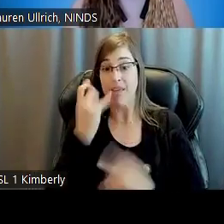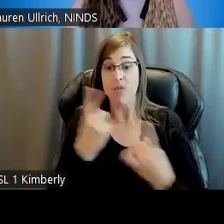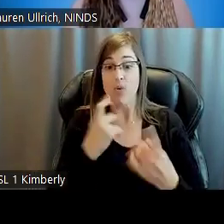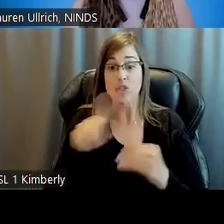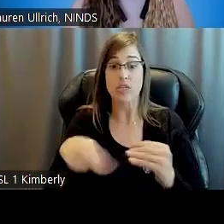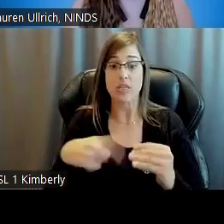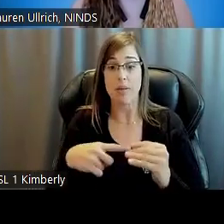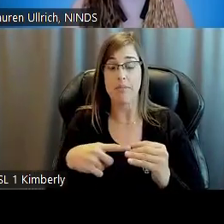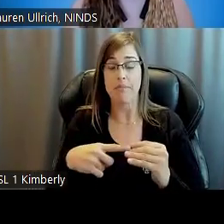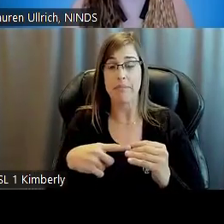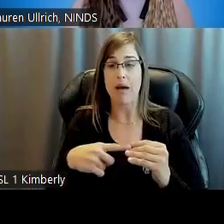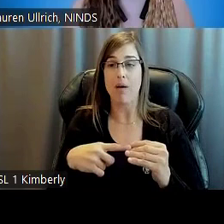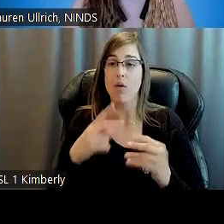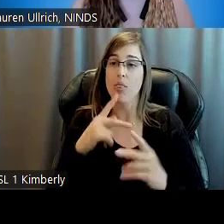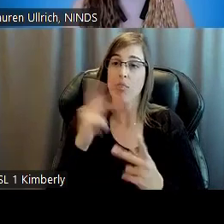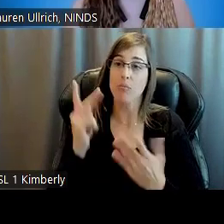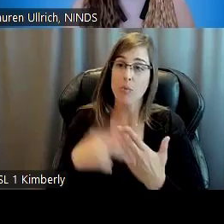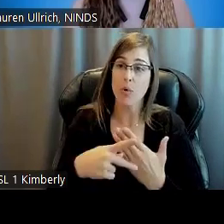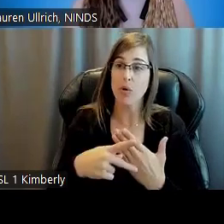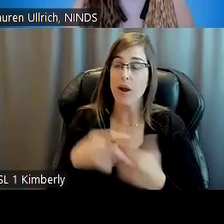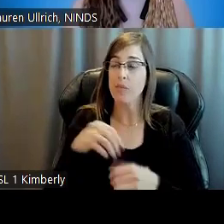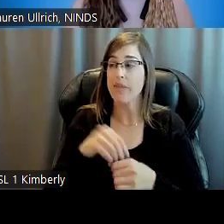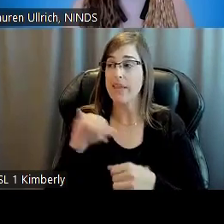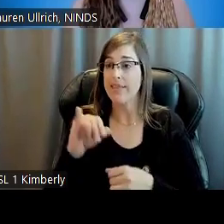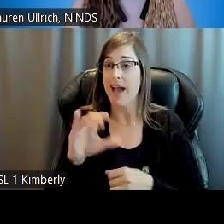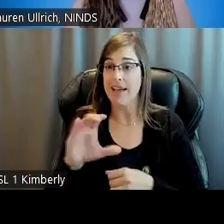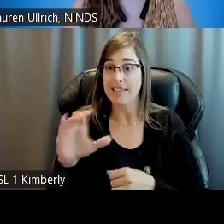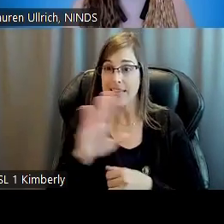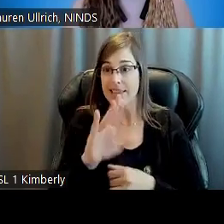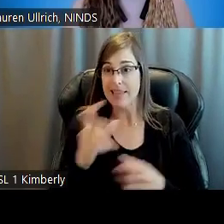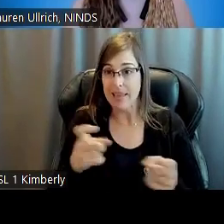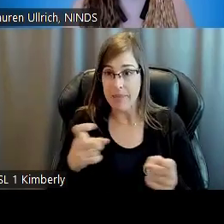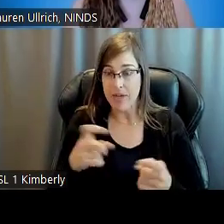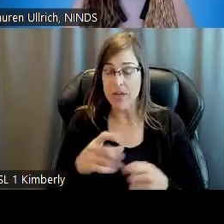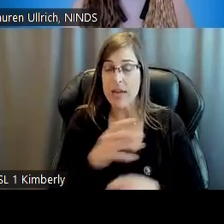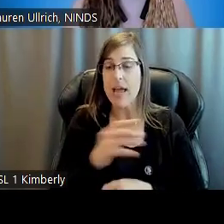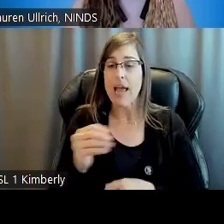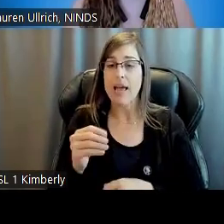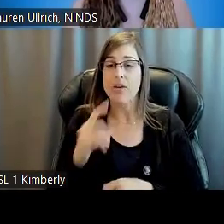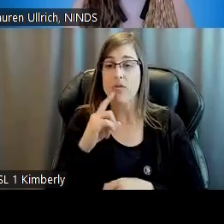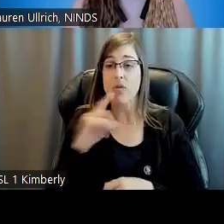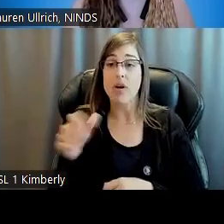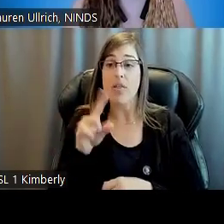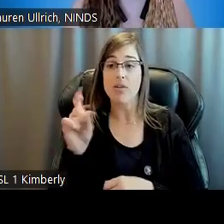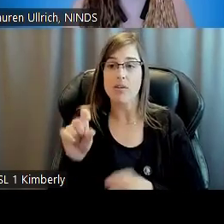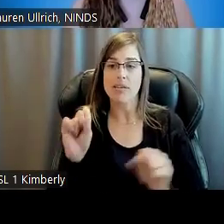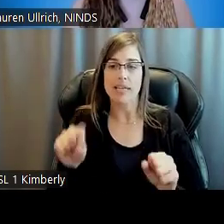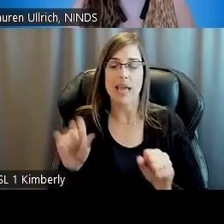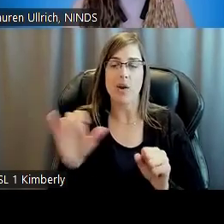within their IC that they manage. And for other questions, you can also contact me